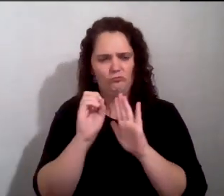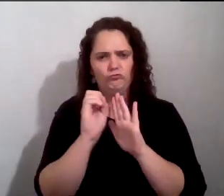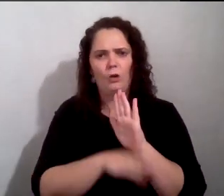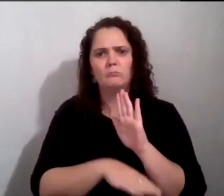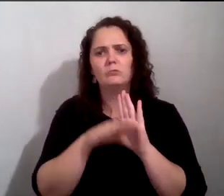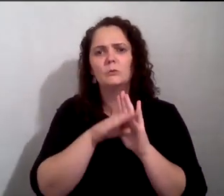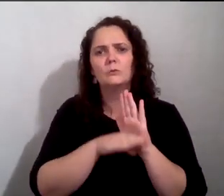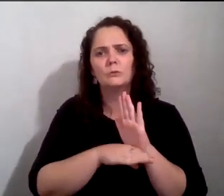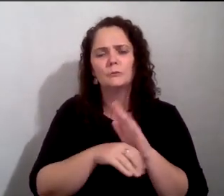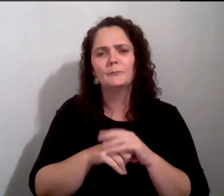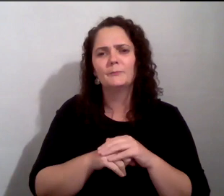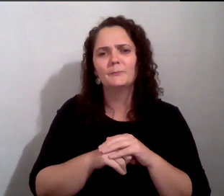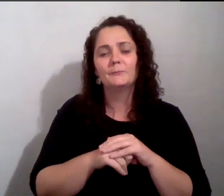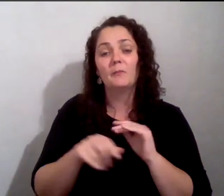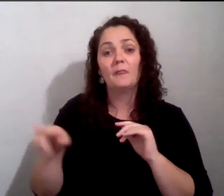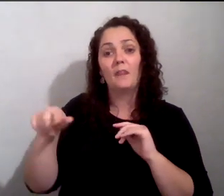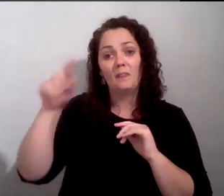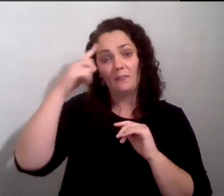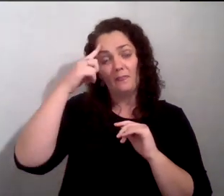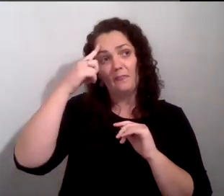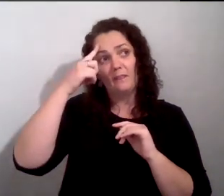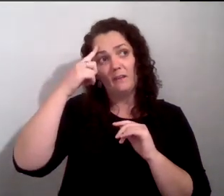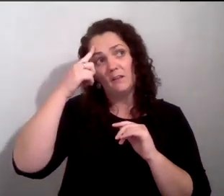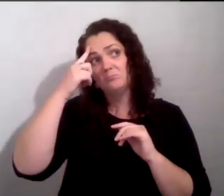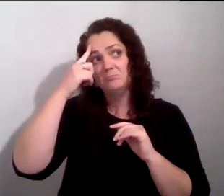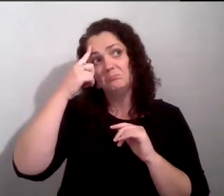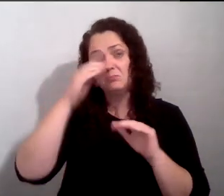But the past is not simply forgotten or eliminated,